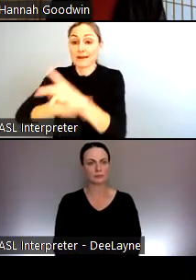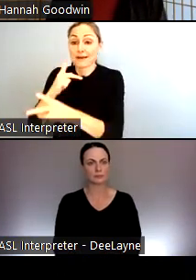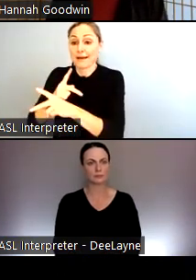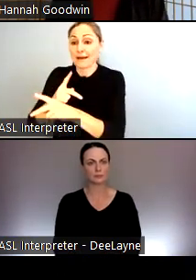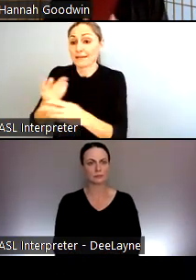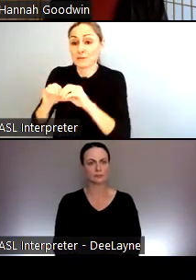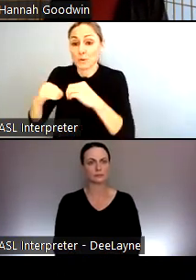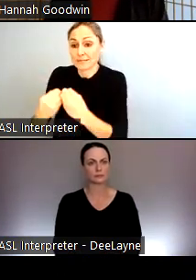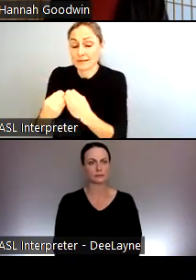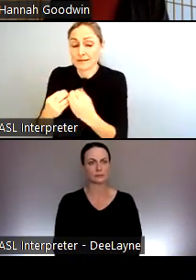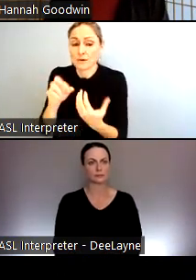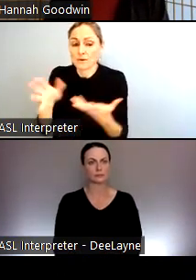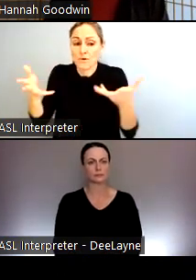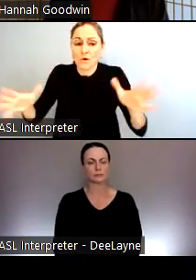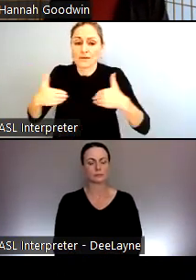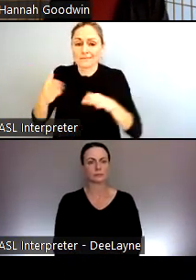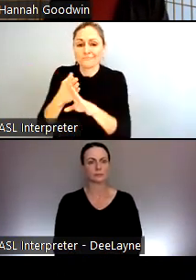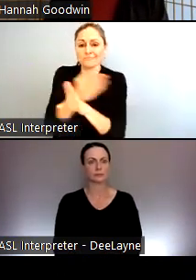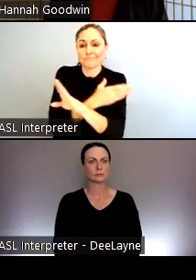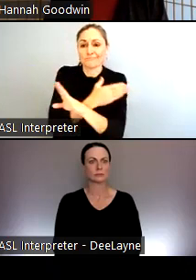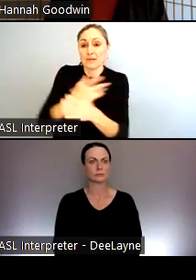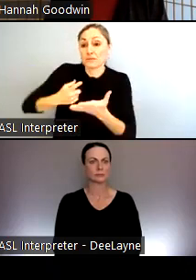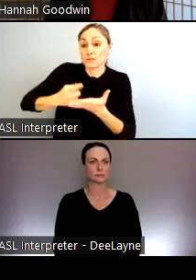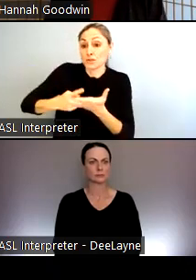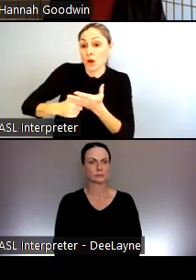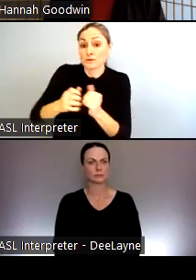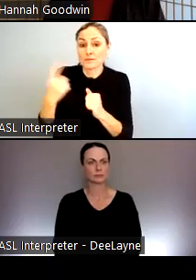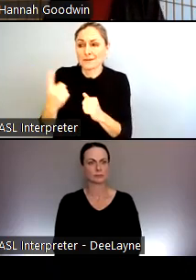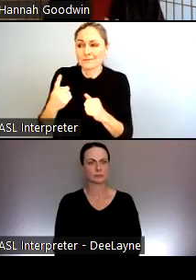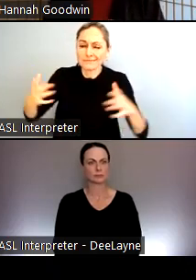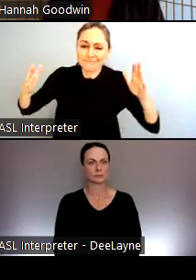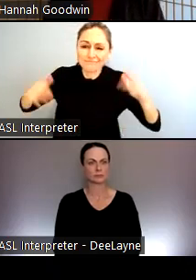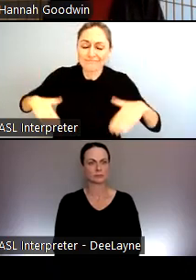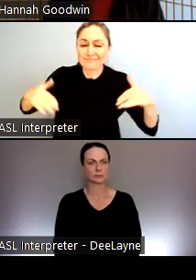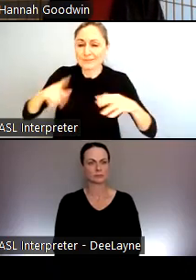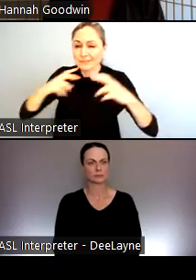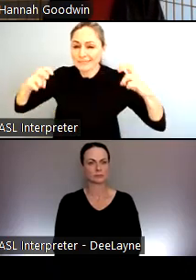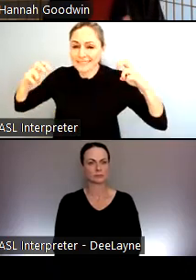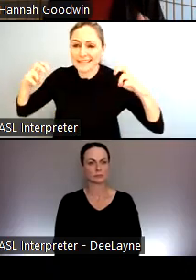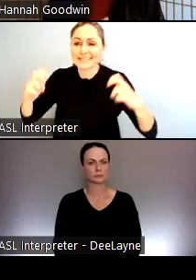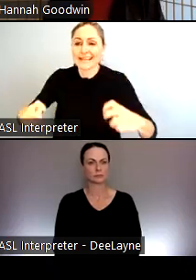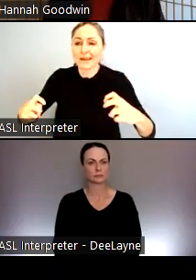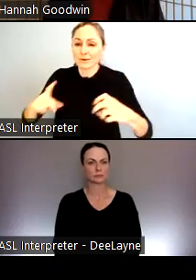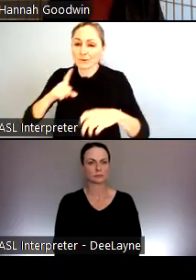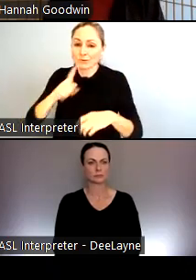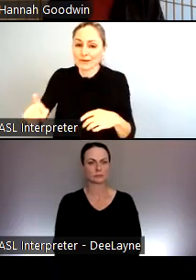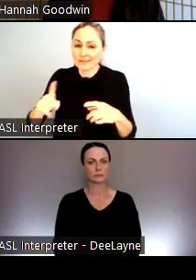or you've had some preliminary talks with someone, but you haven't had time to sit down together and really flesh things out,